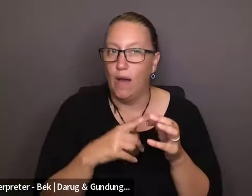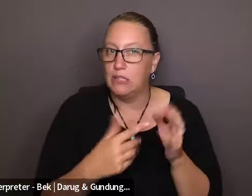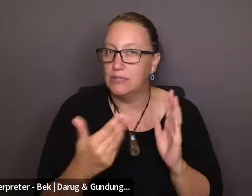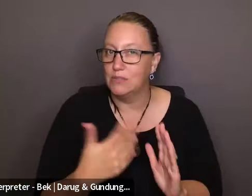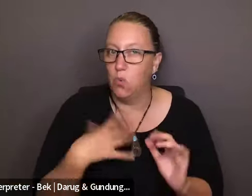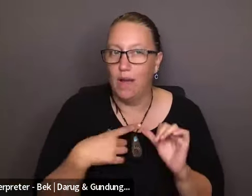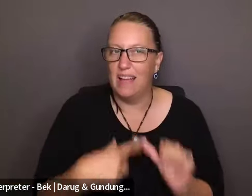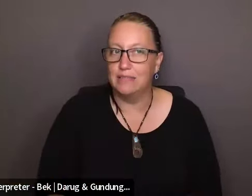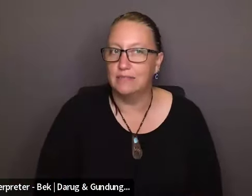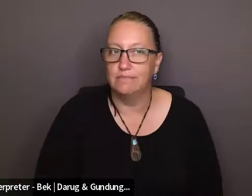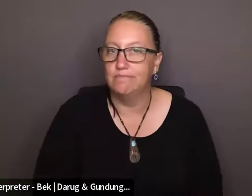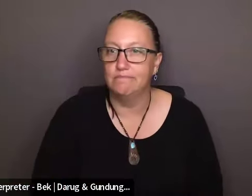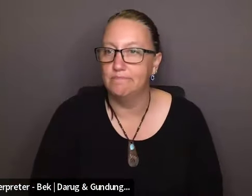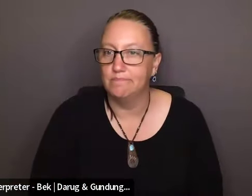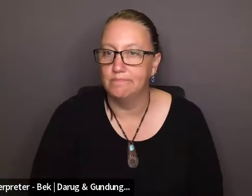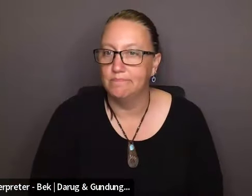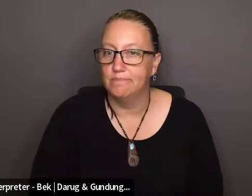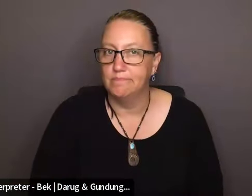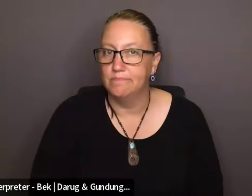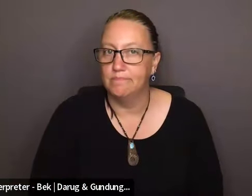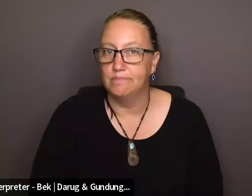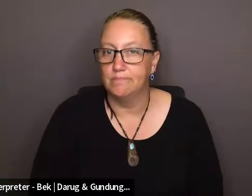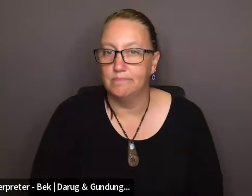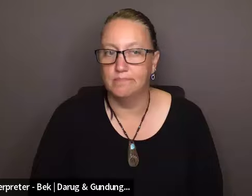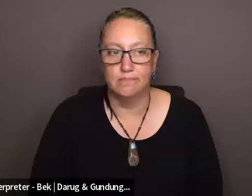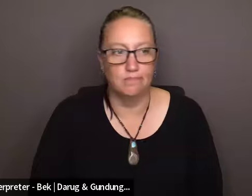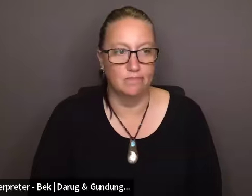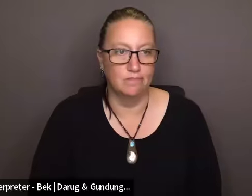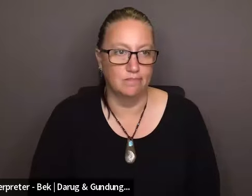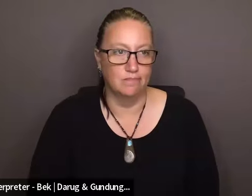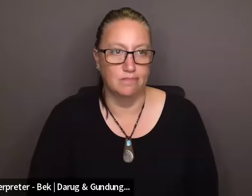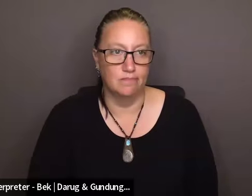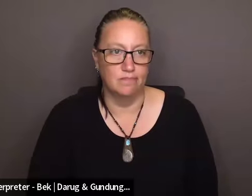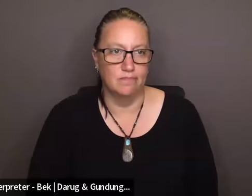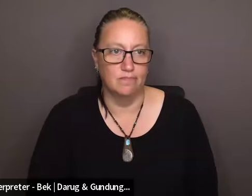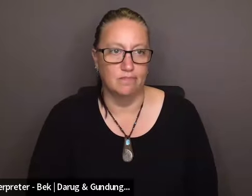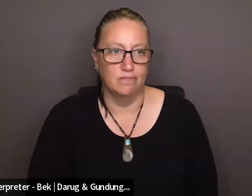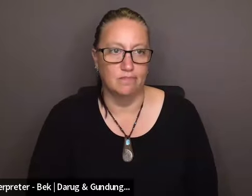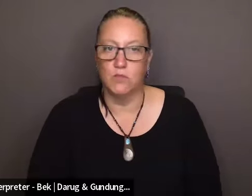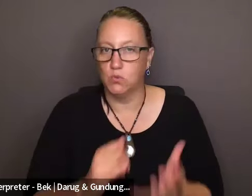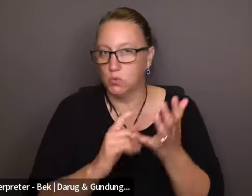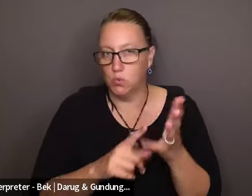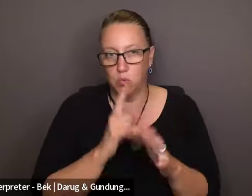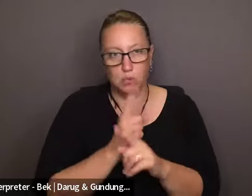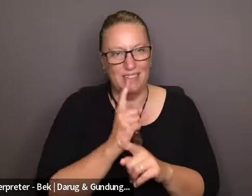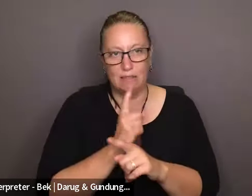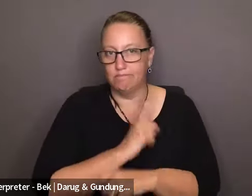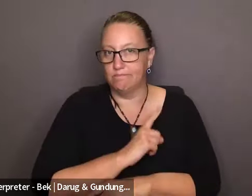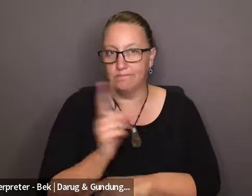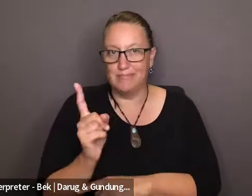's people asking questions in the Q&A who may not want to - about whether there's any further questions that you would like answered.